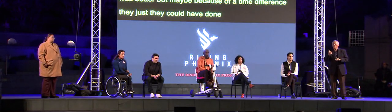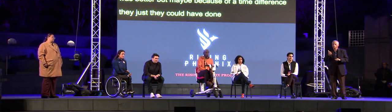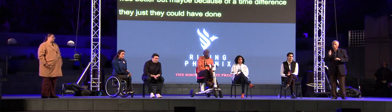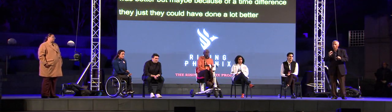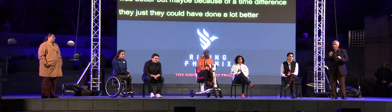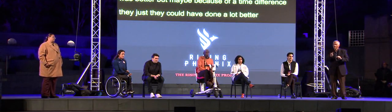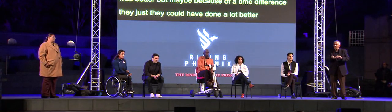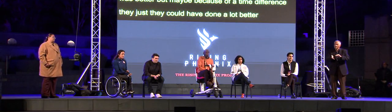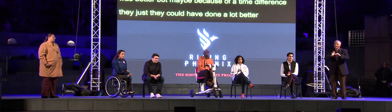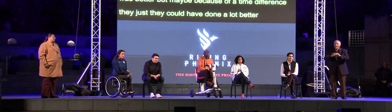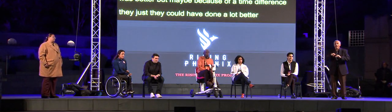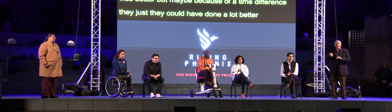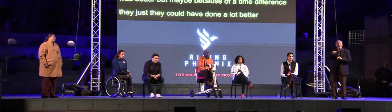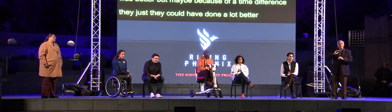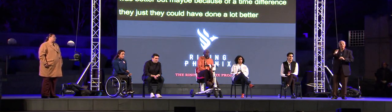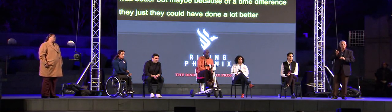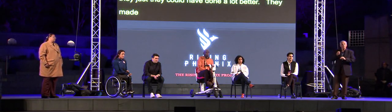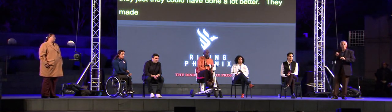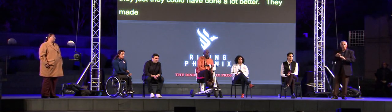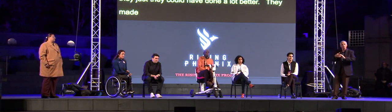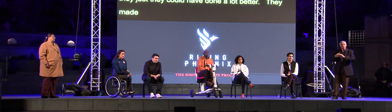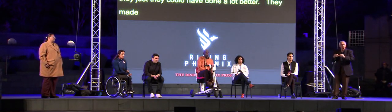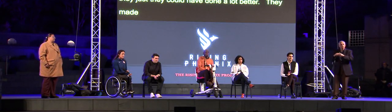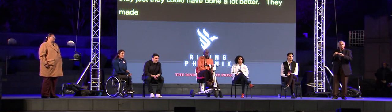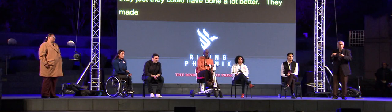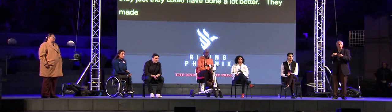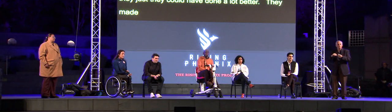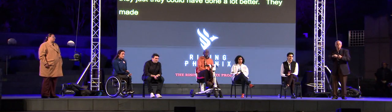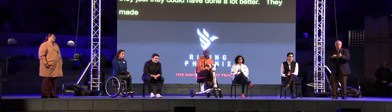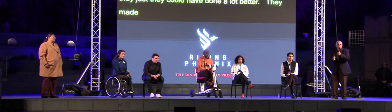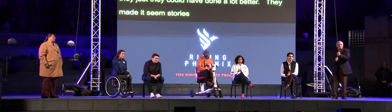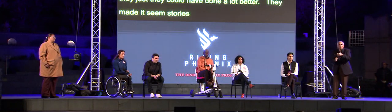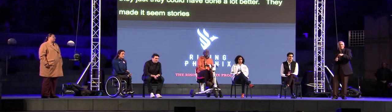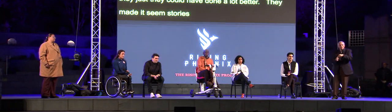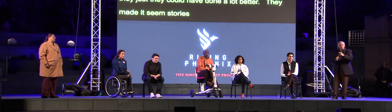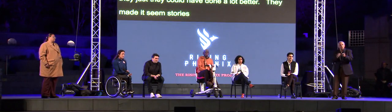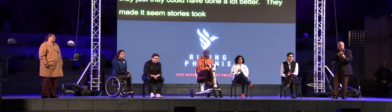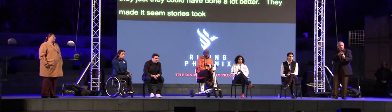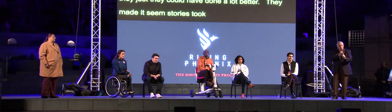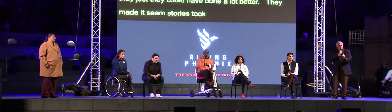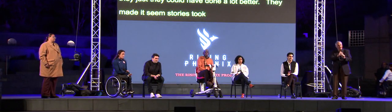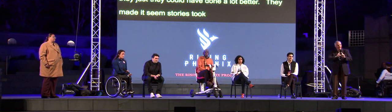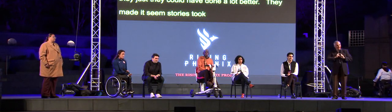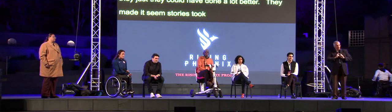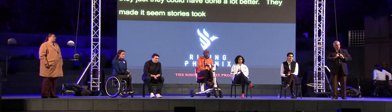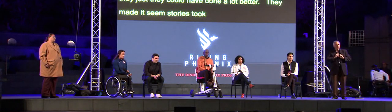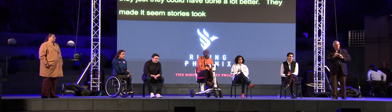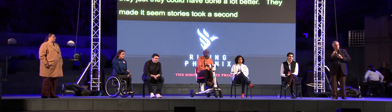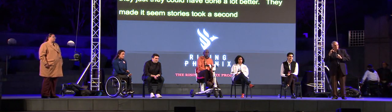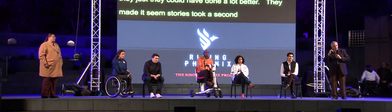They made it seem stories took second to the gold medals and all the other medals.